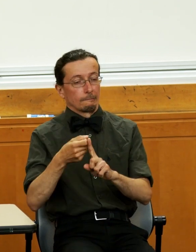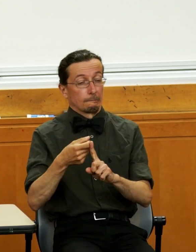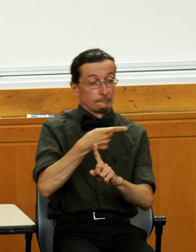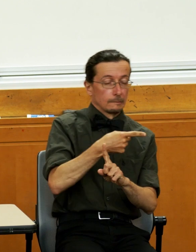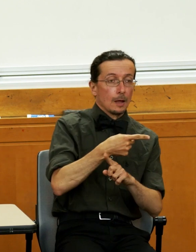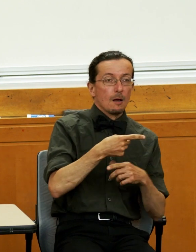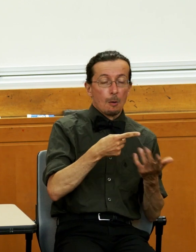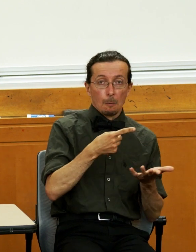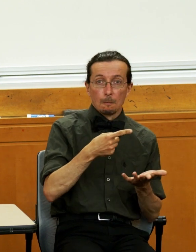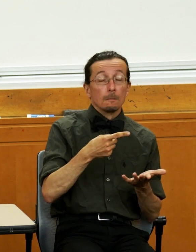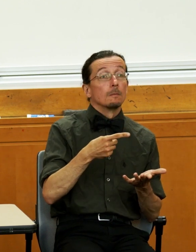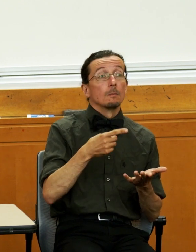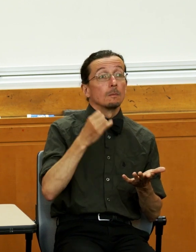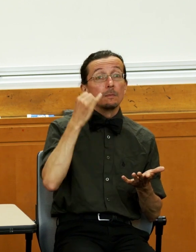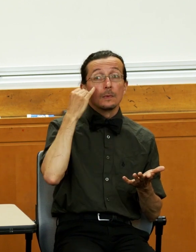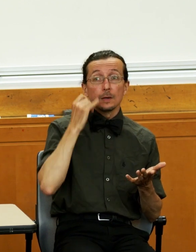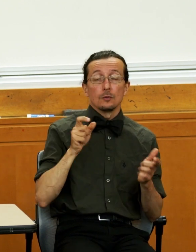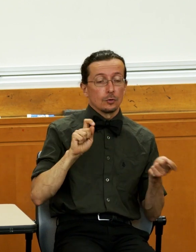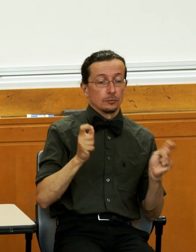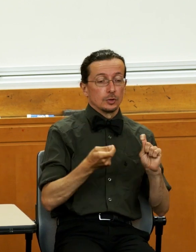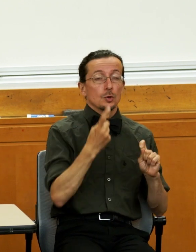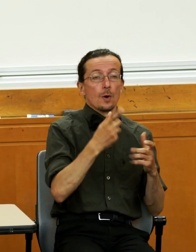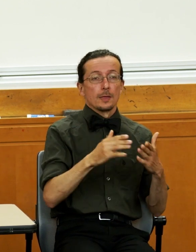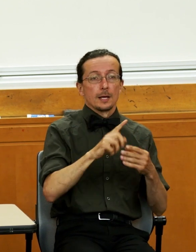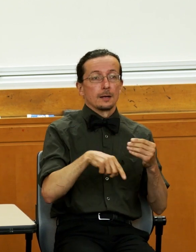If you could change one thing about the ADA, what would it be?